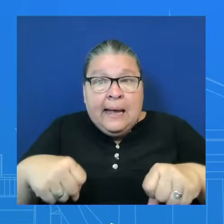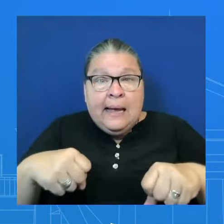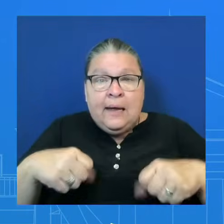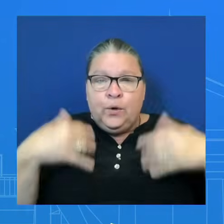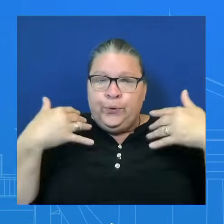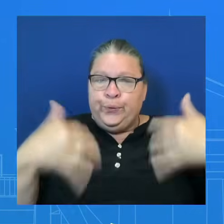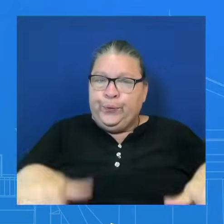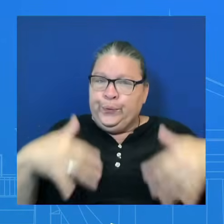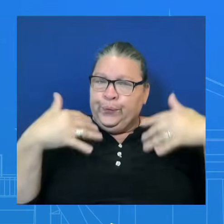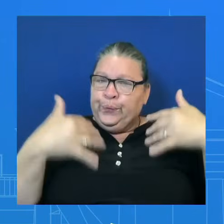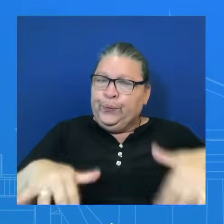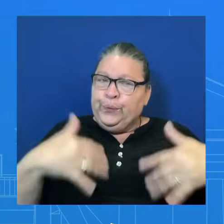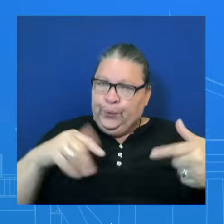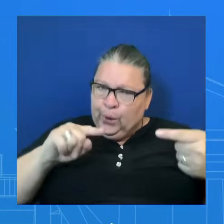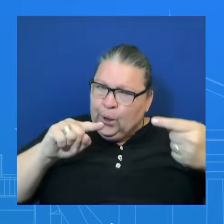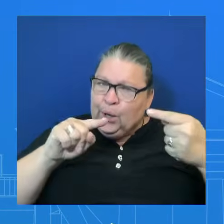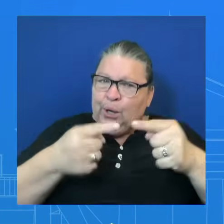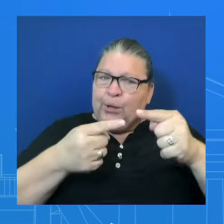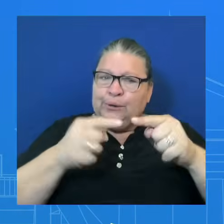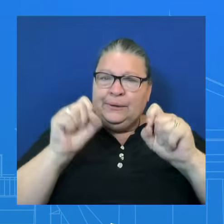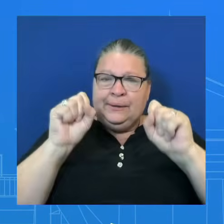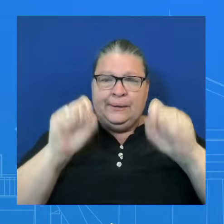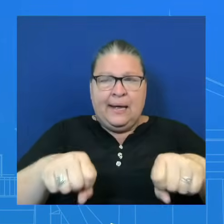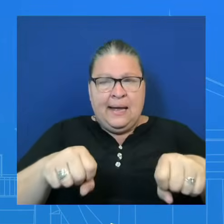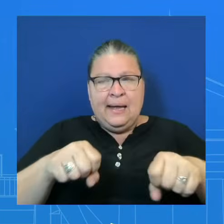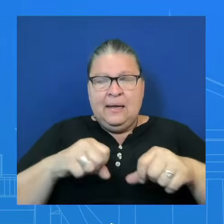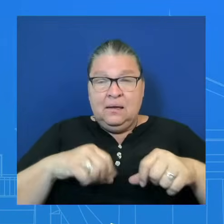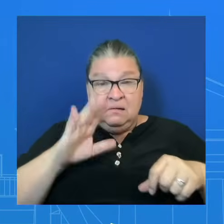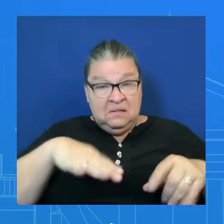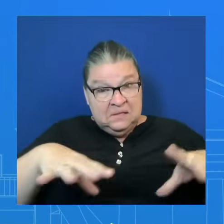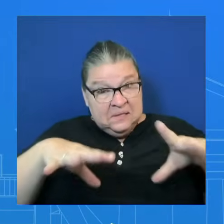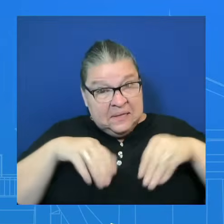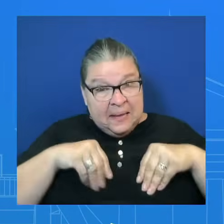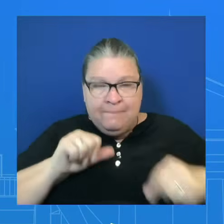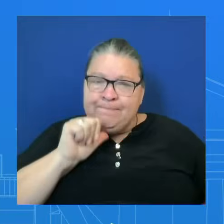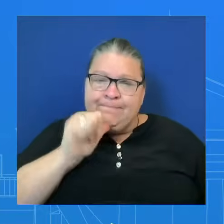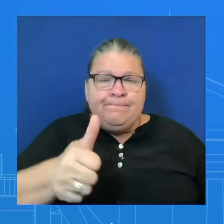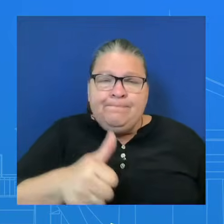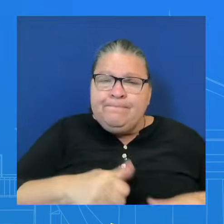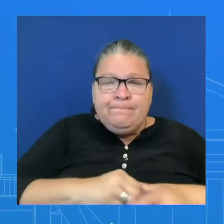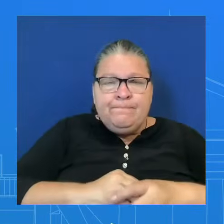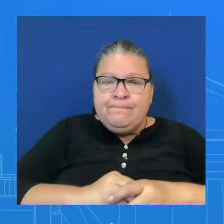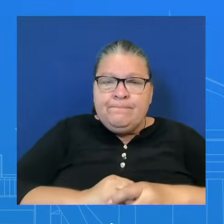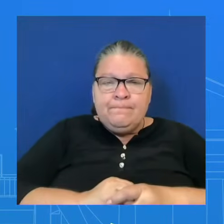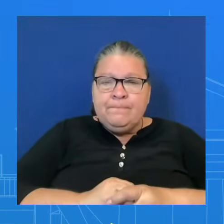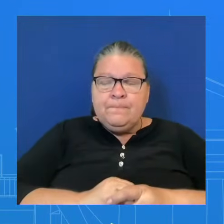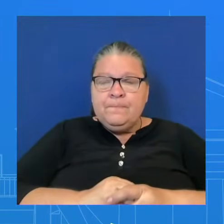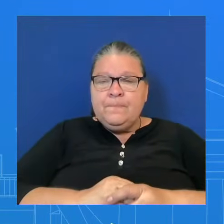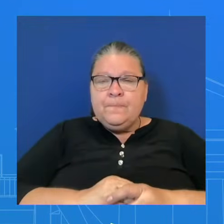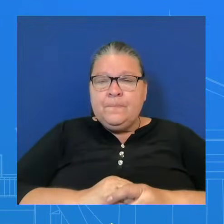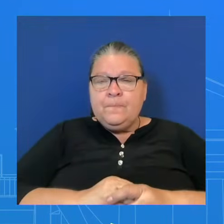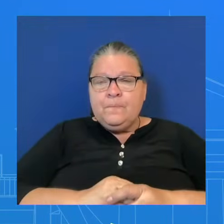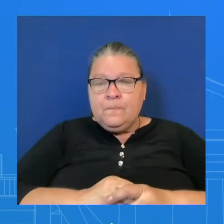It should be unacceptable to them as well. Ms. Jean-Pierre: Go ahead, Jacqui. The Press: Thanks, Karine. John, you just said that this was a -- these two incidents are part of a pattern of increasing level --